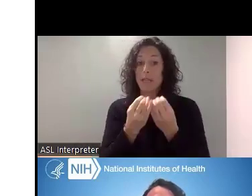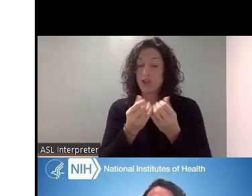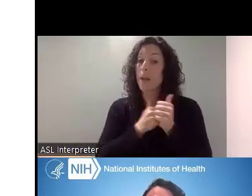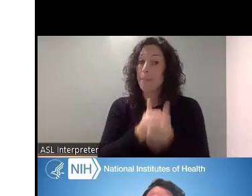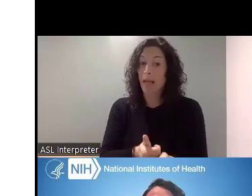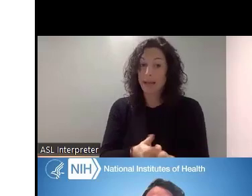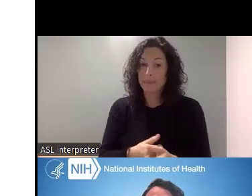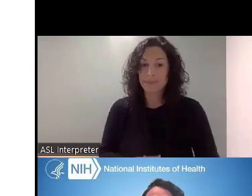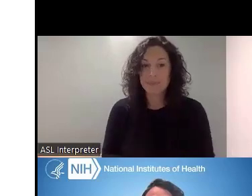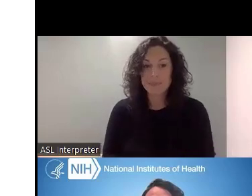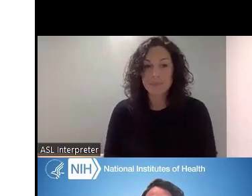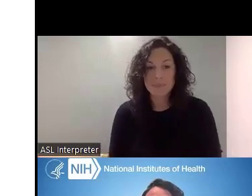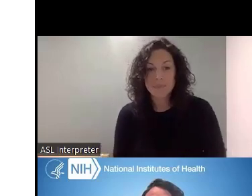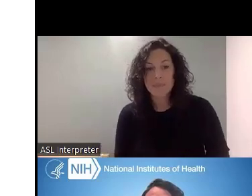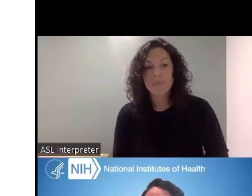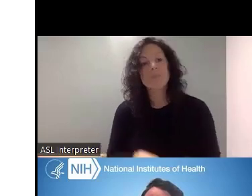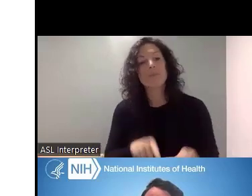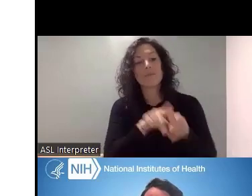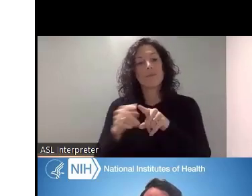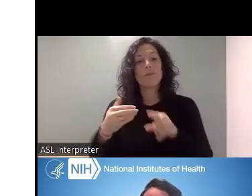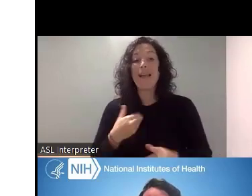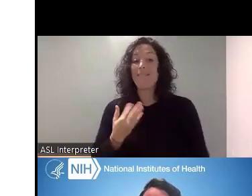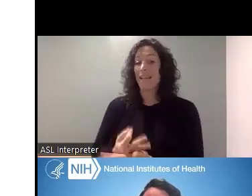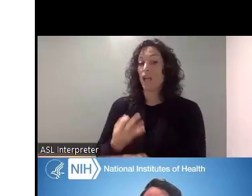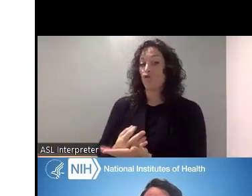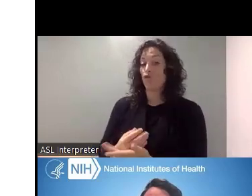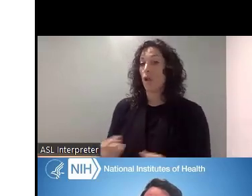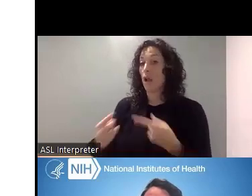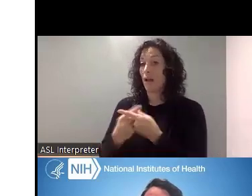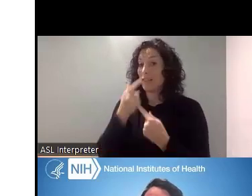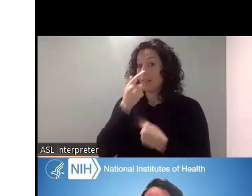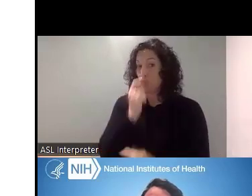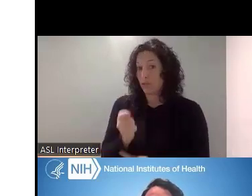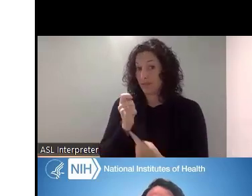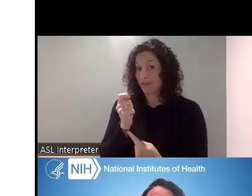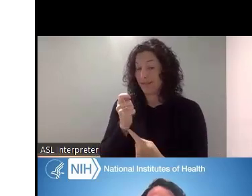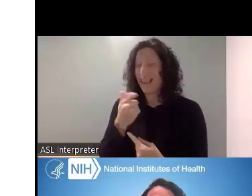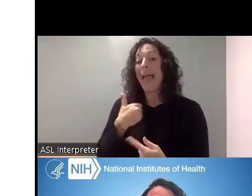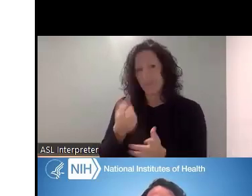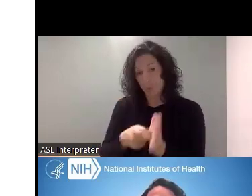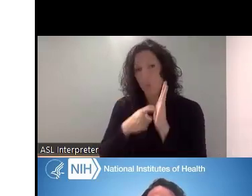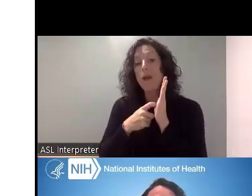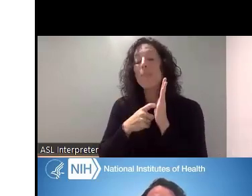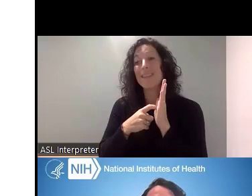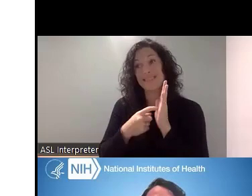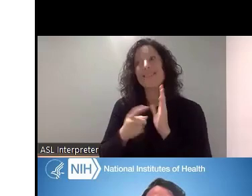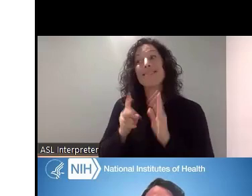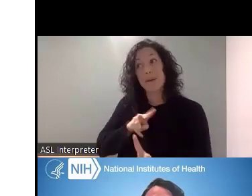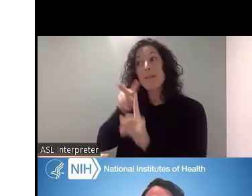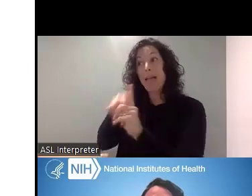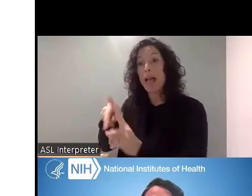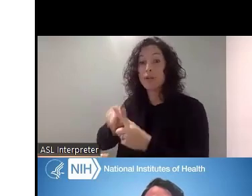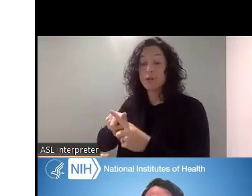In addition, financial conflict of interest requirements apply to foreign awards, and recipients are required